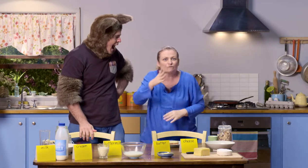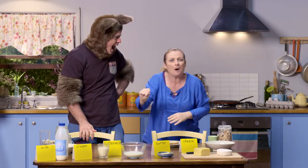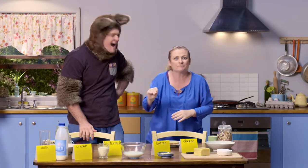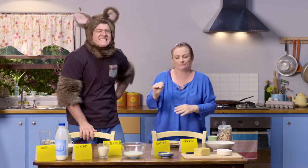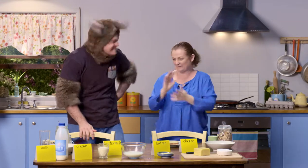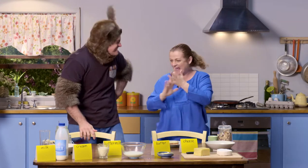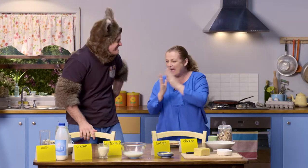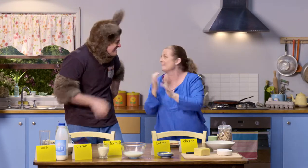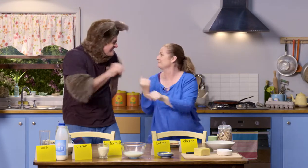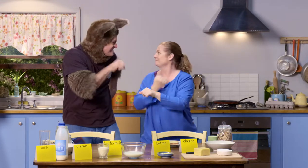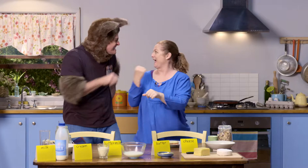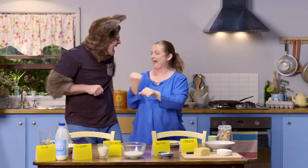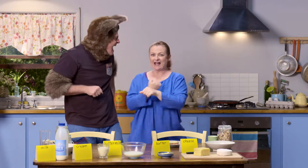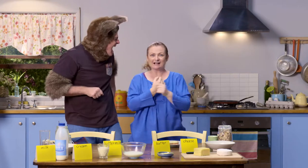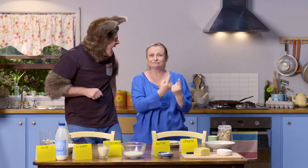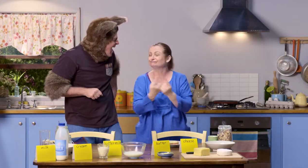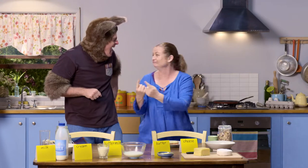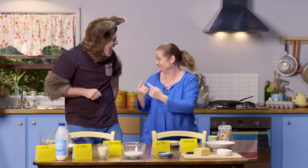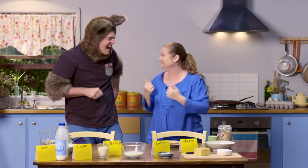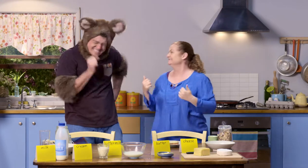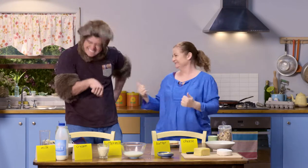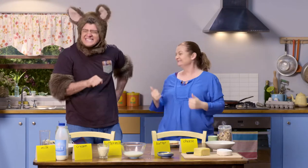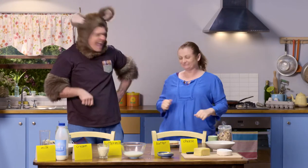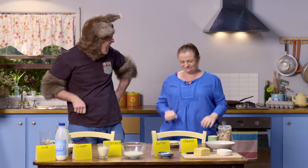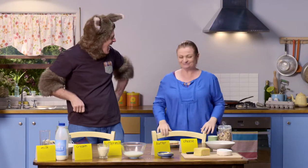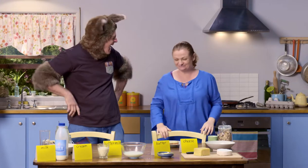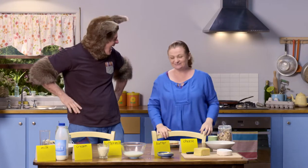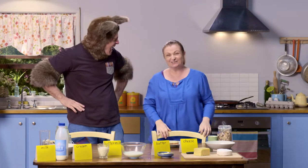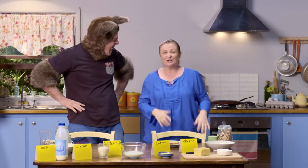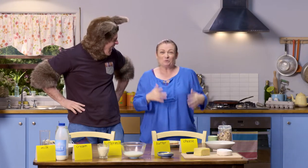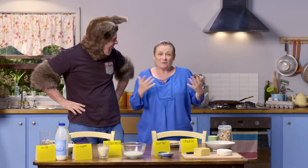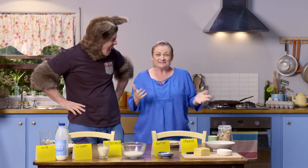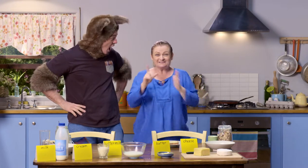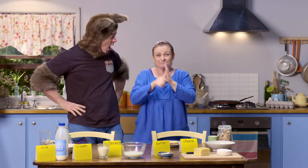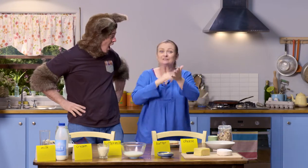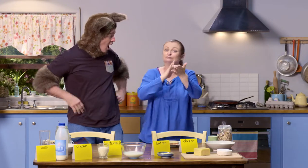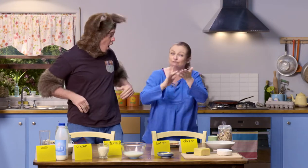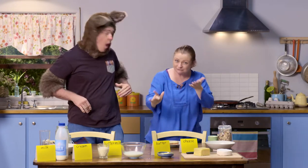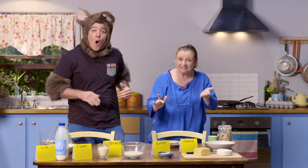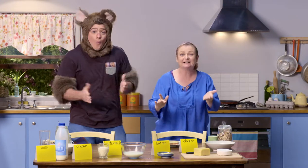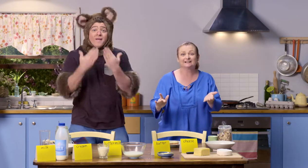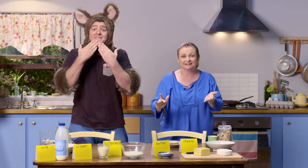because now we know where it comes from and how it's made. Yeah. Well, our time is up.